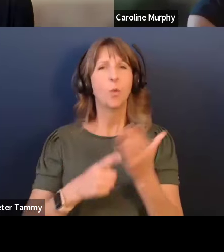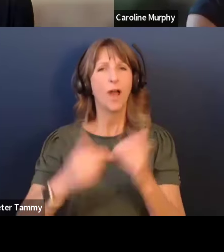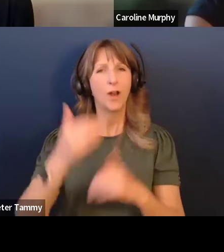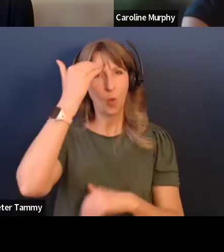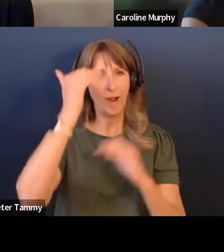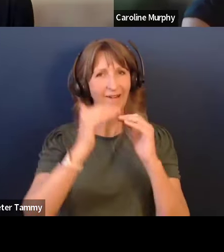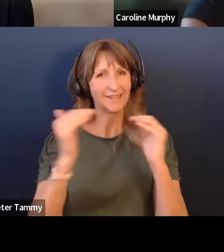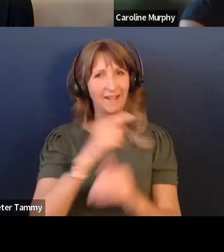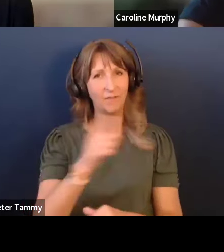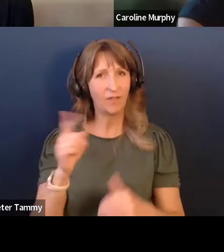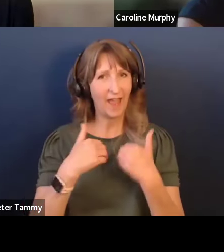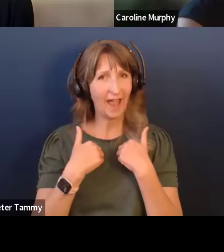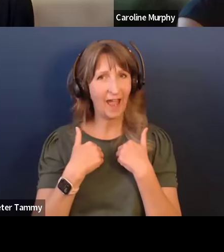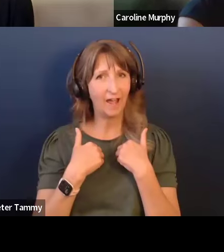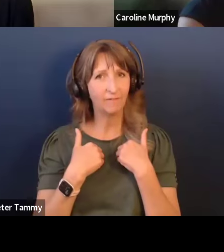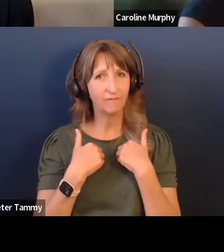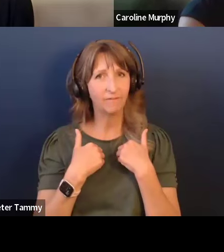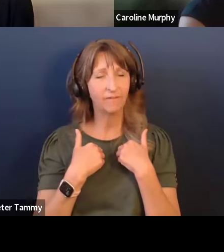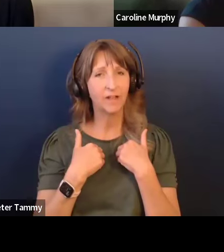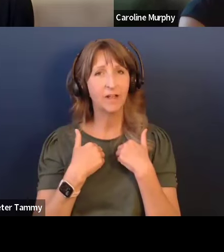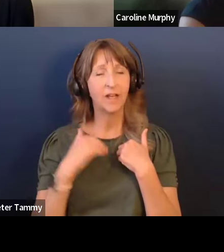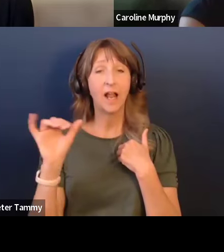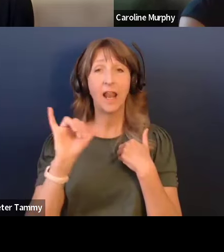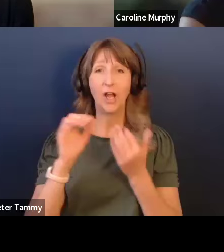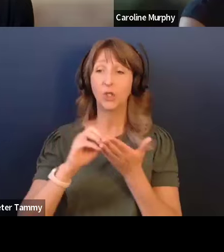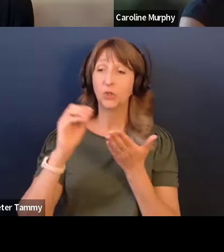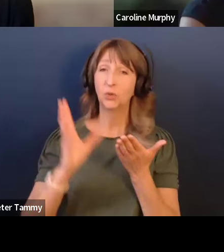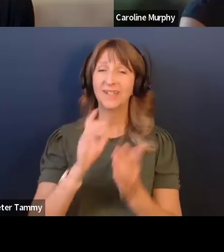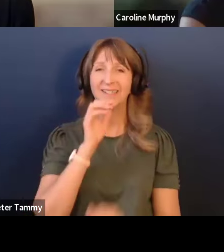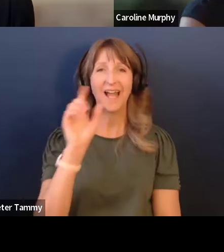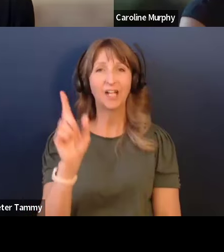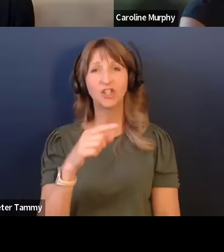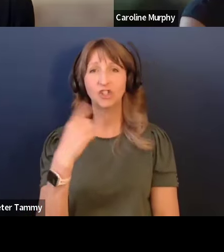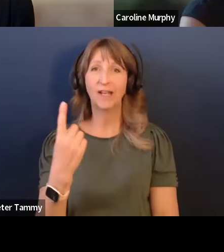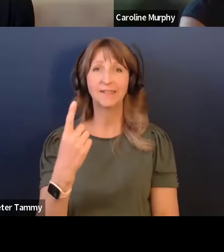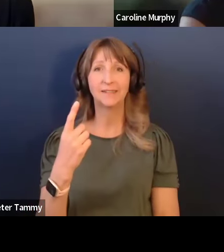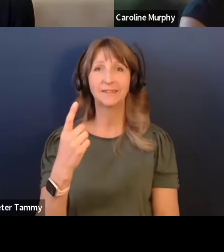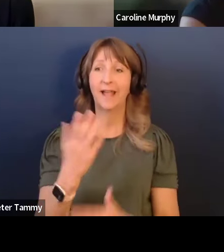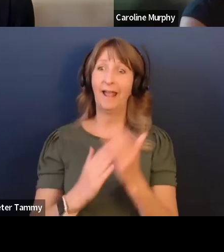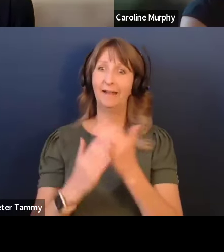that a student is more than a set of hands in the lab. A student is a whole person